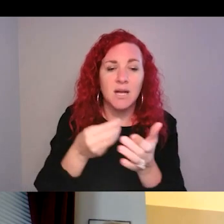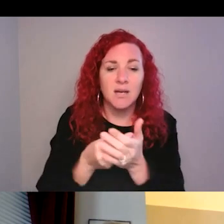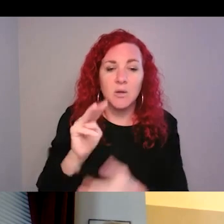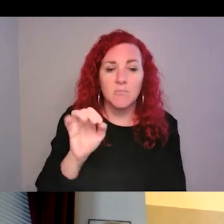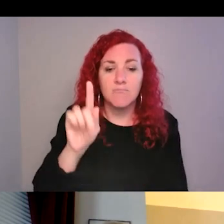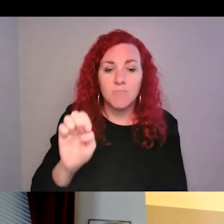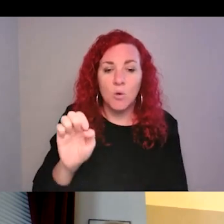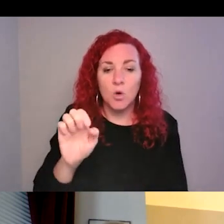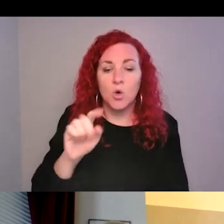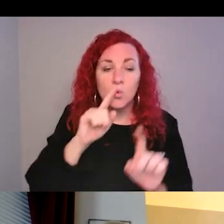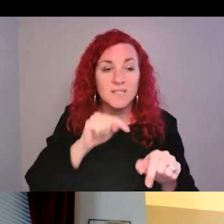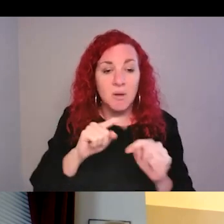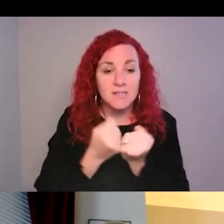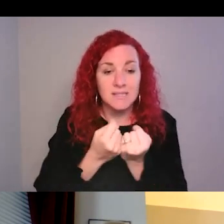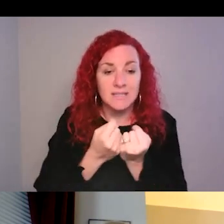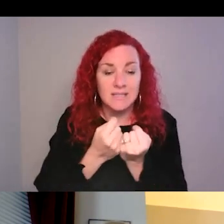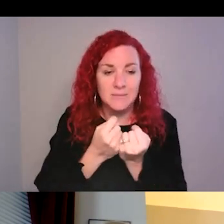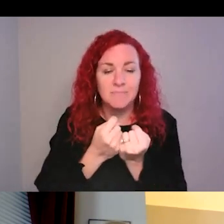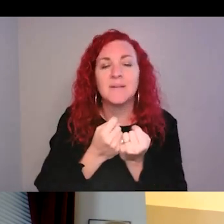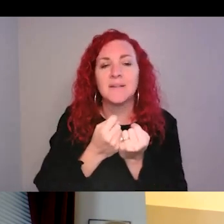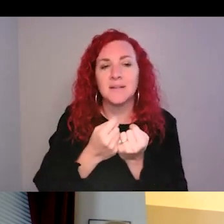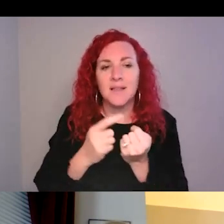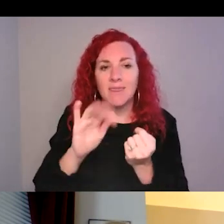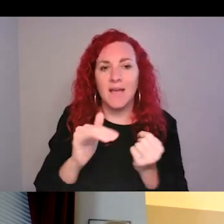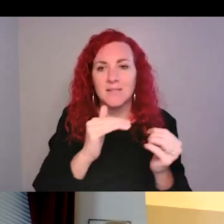THAT IS A CLINICIAN AND A PEER MODEL.